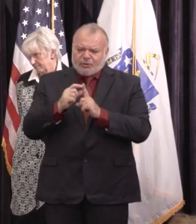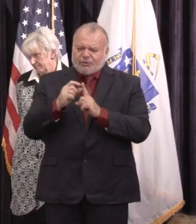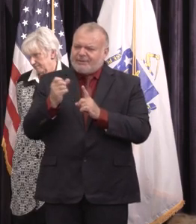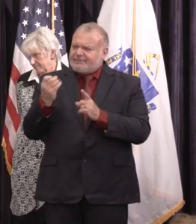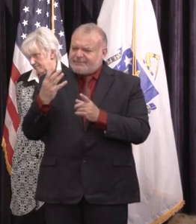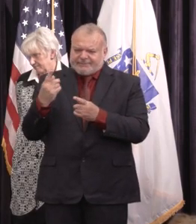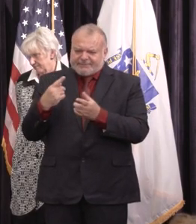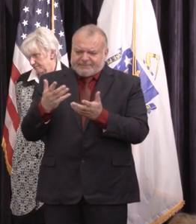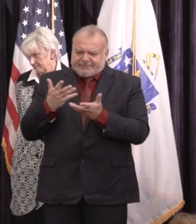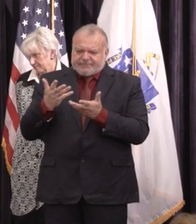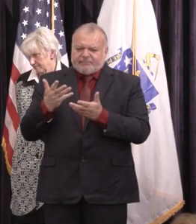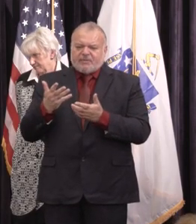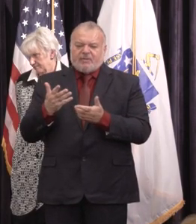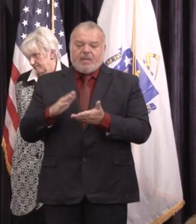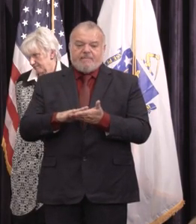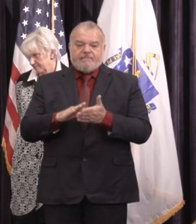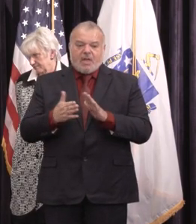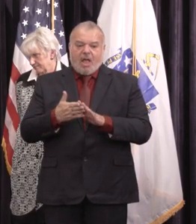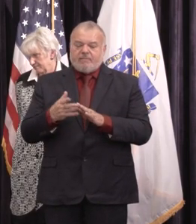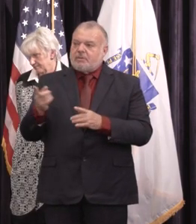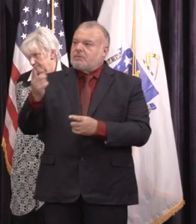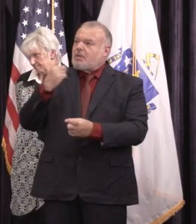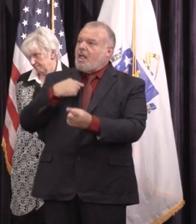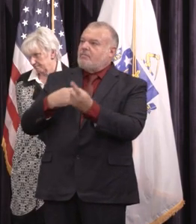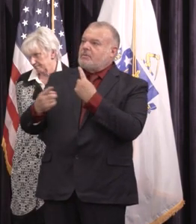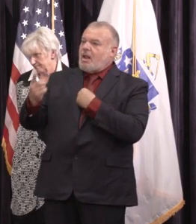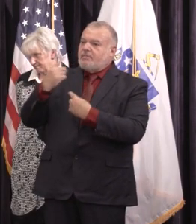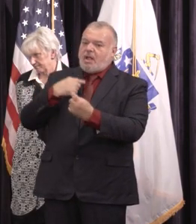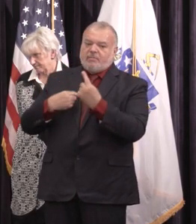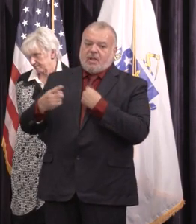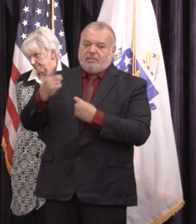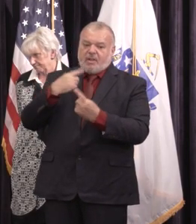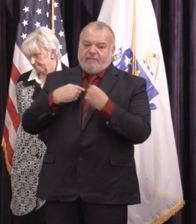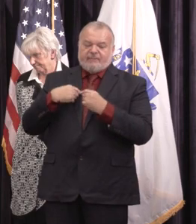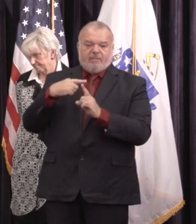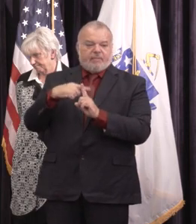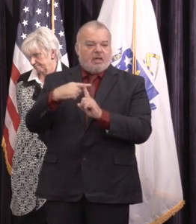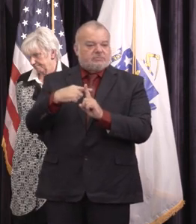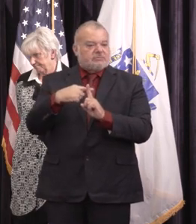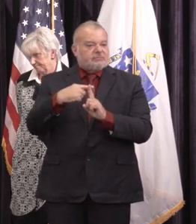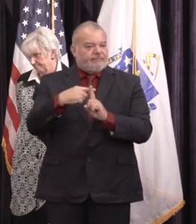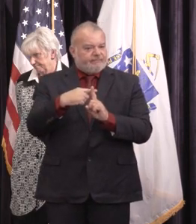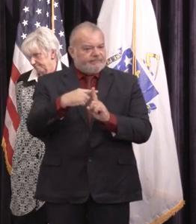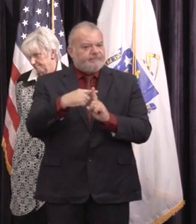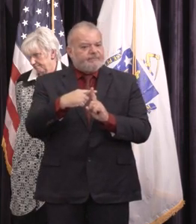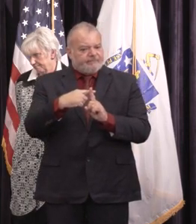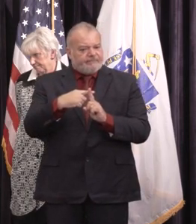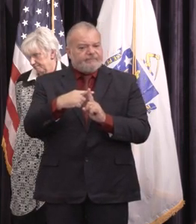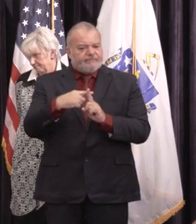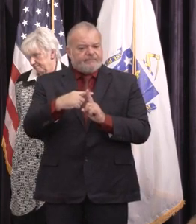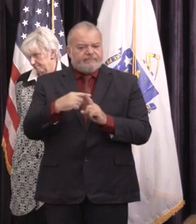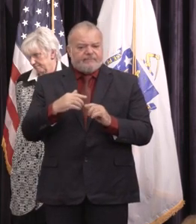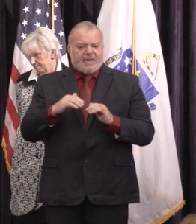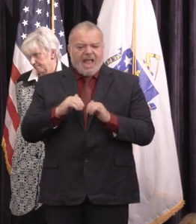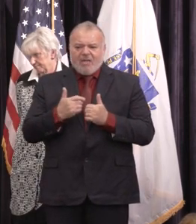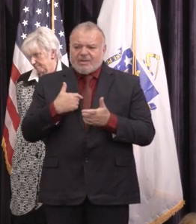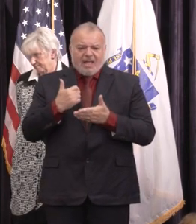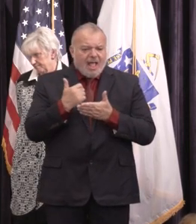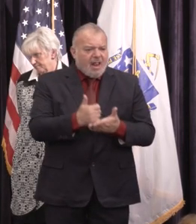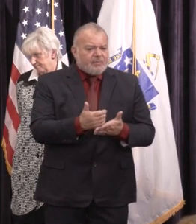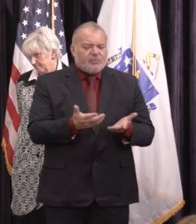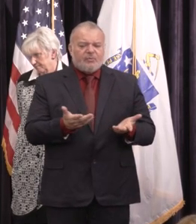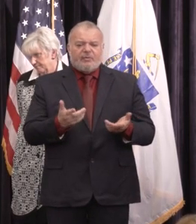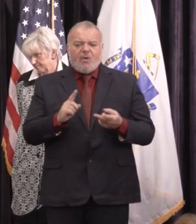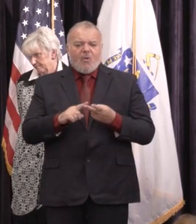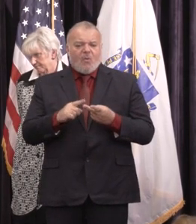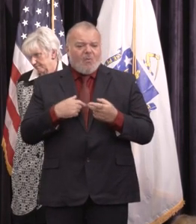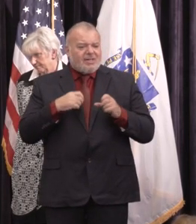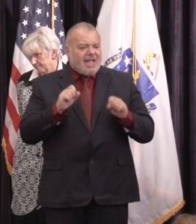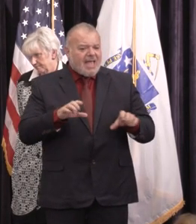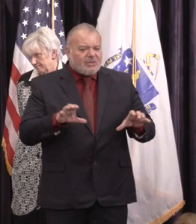during my darkest of days. How can we help you? What can we do for you? How can we get you working